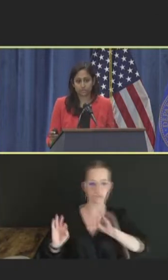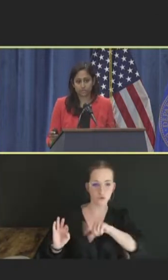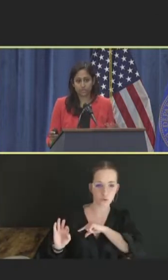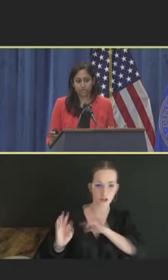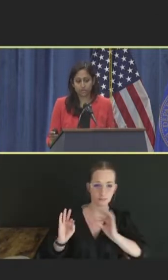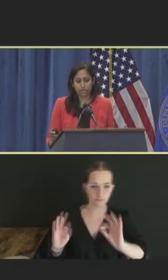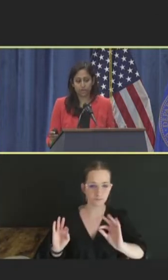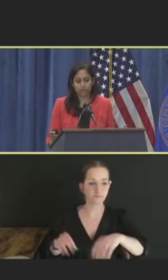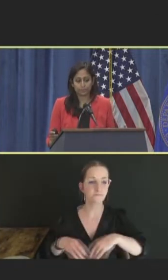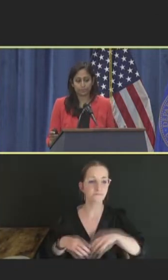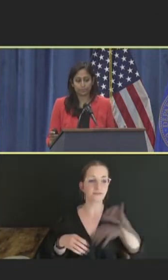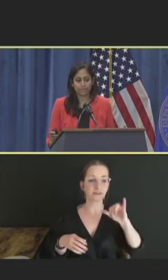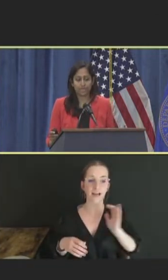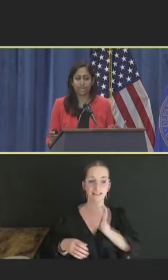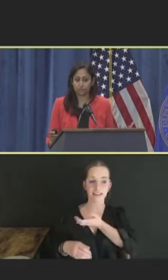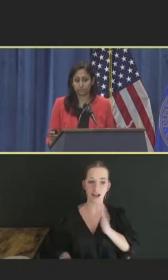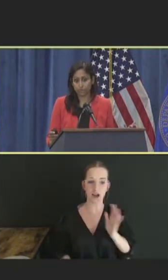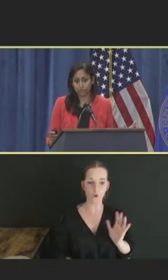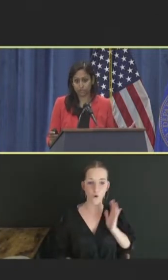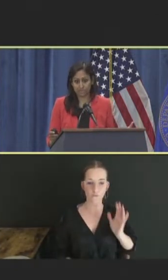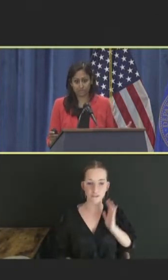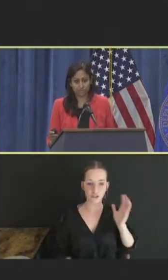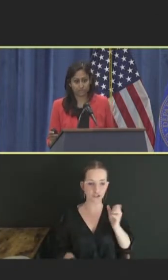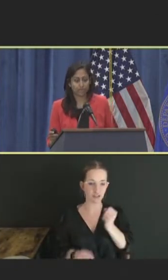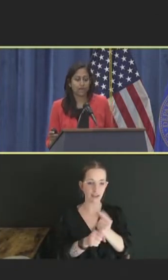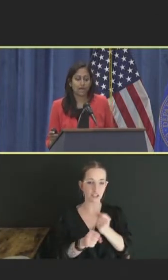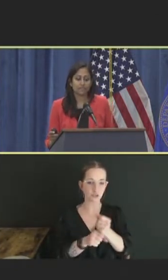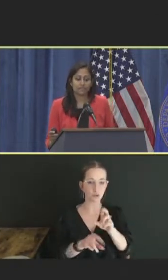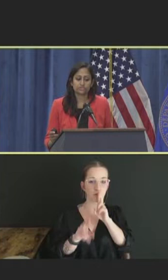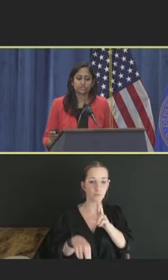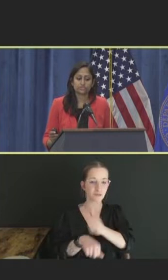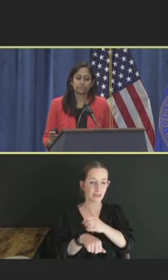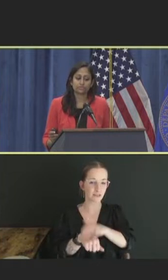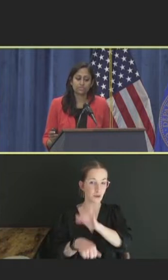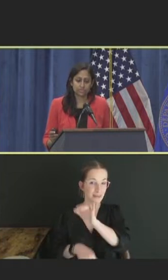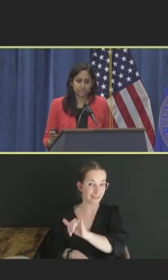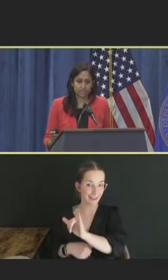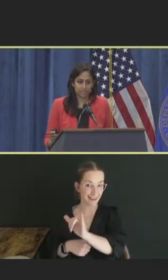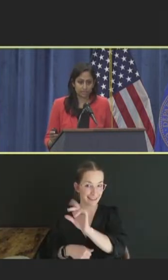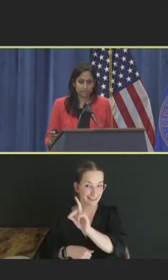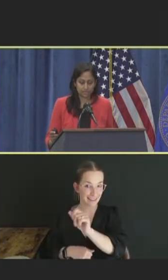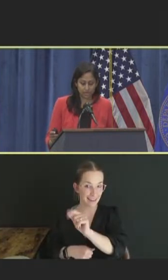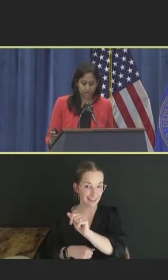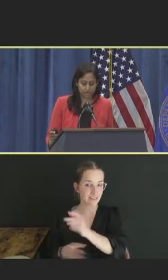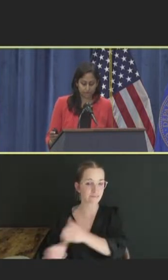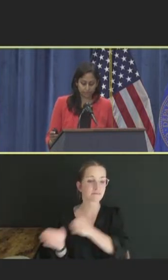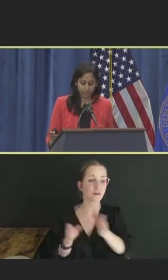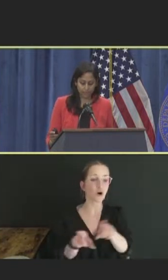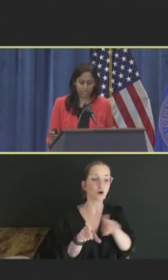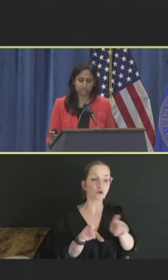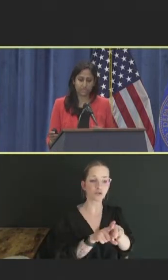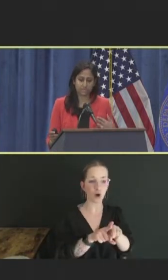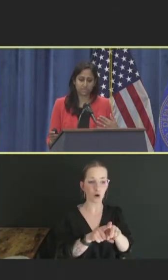official annual reports are based on. And then there's also provisional data which is based on